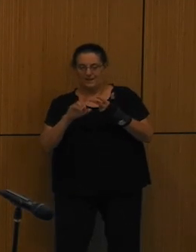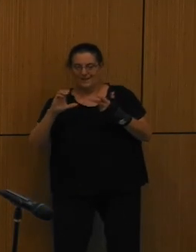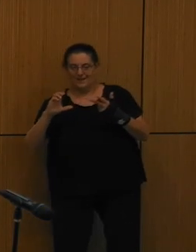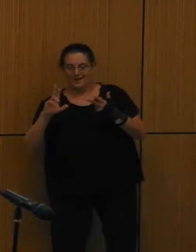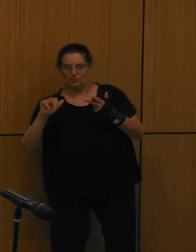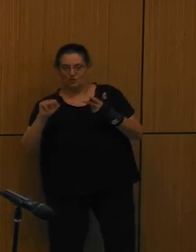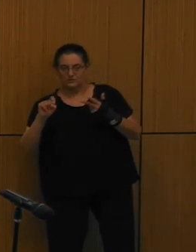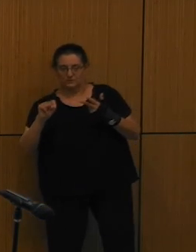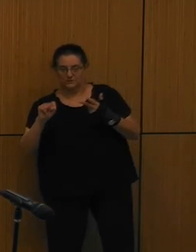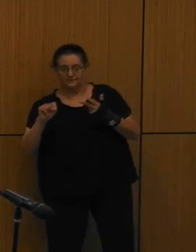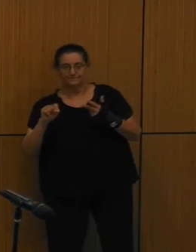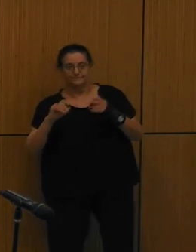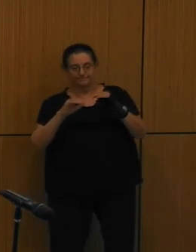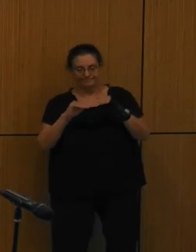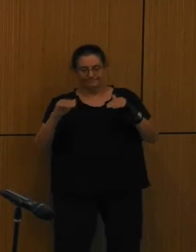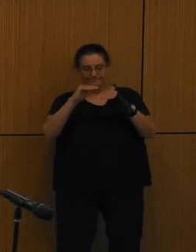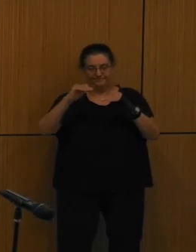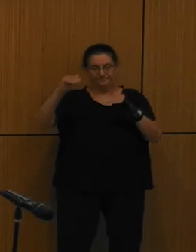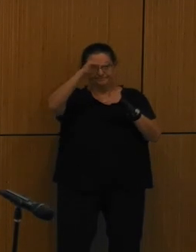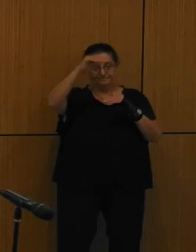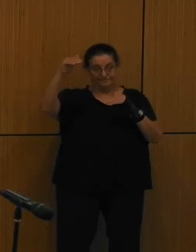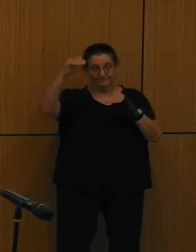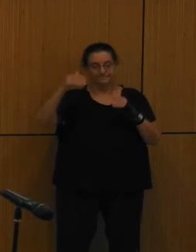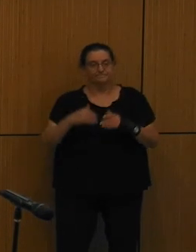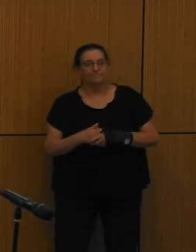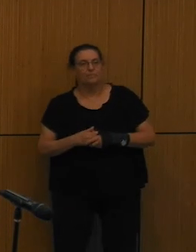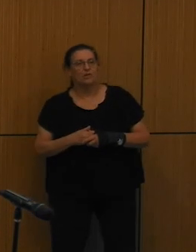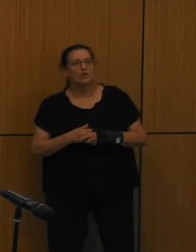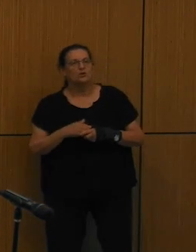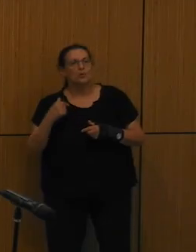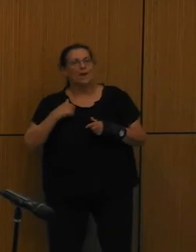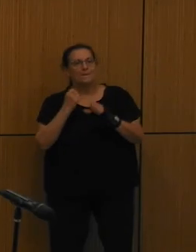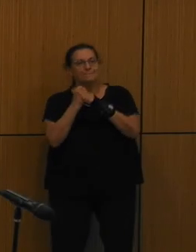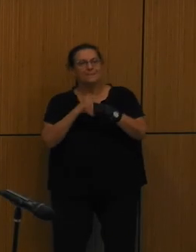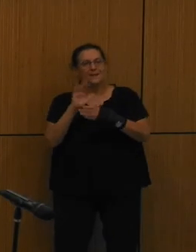thin section that that I made a movie of many years ago